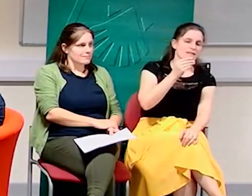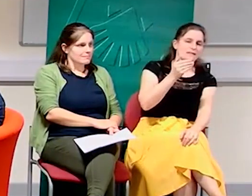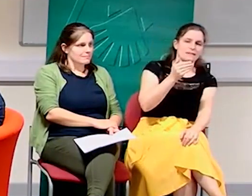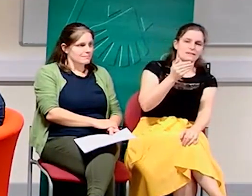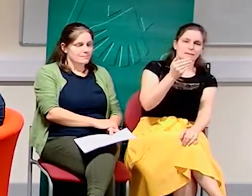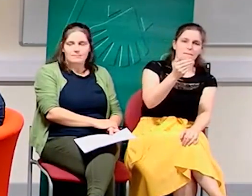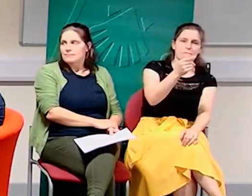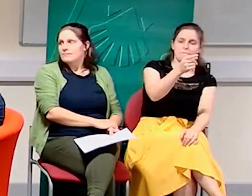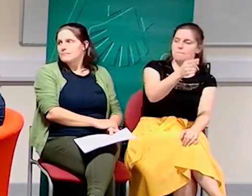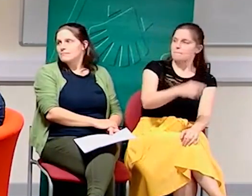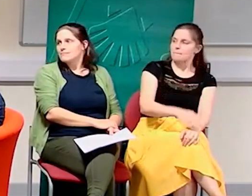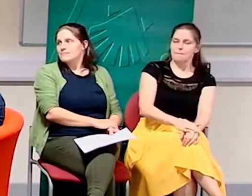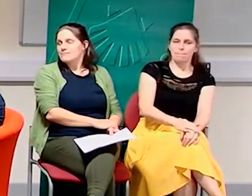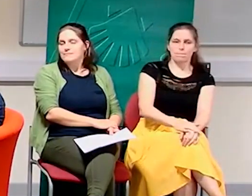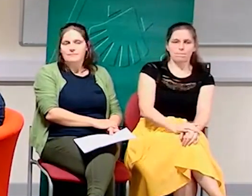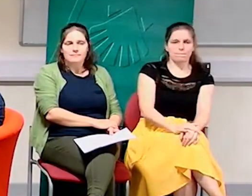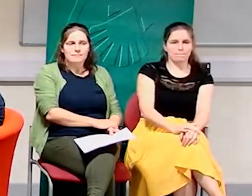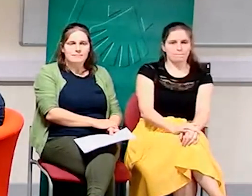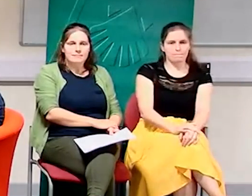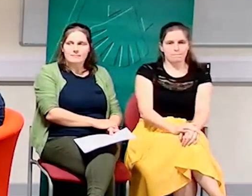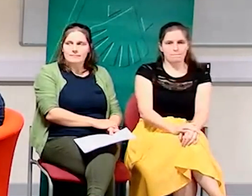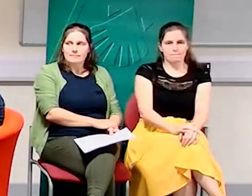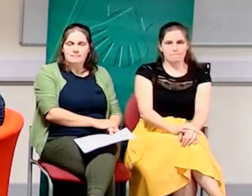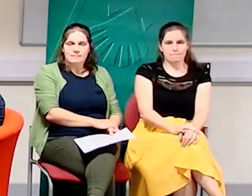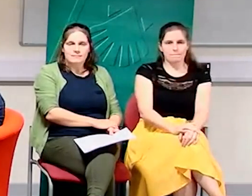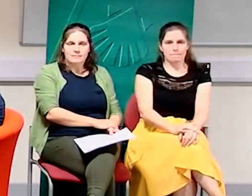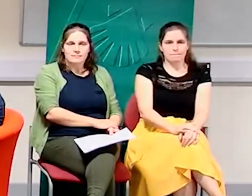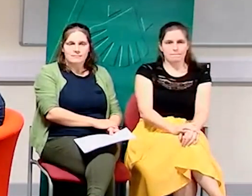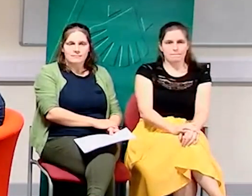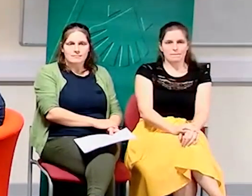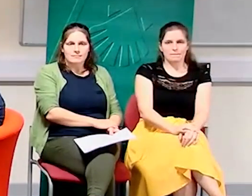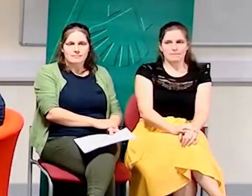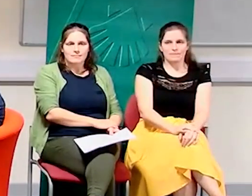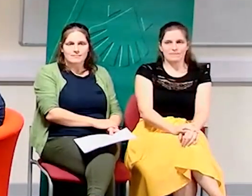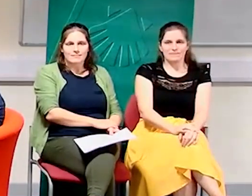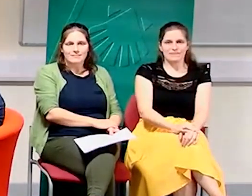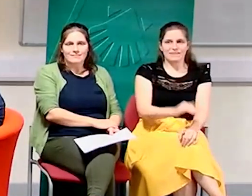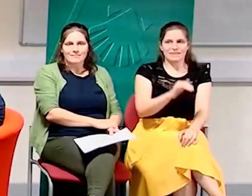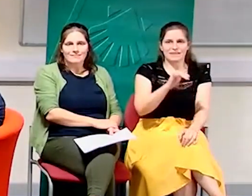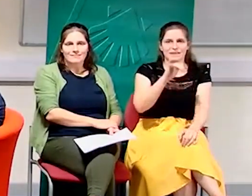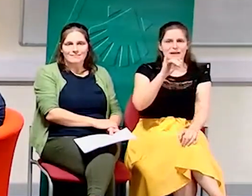you taking mine yeah I probably don't need a microphone I'm used to shouting in front